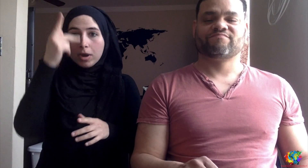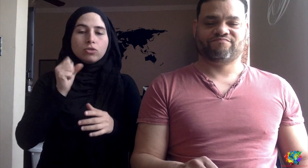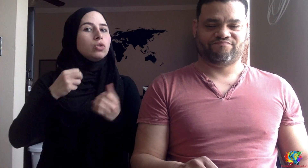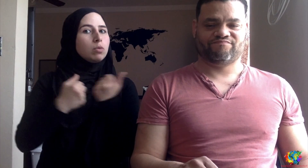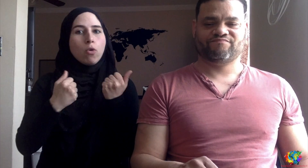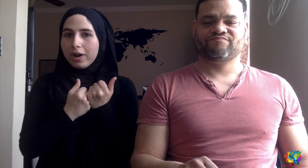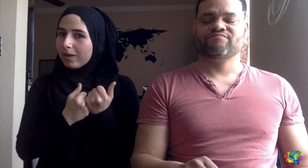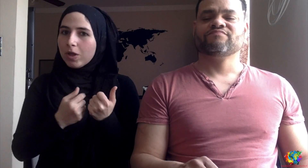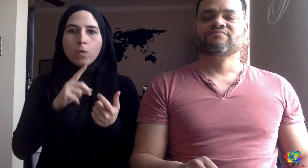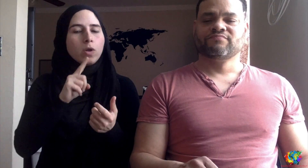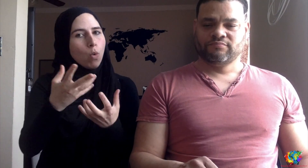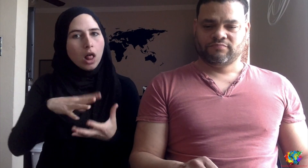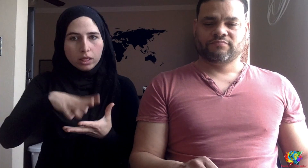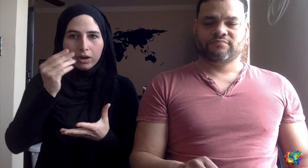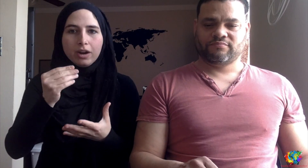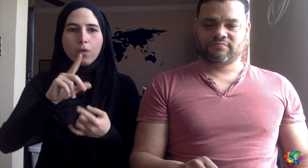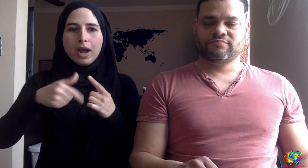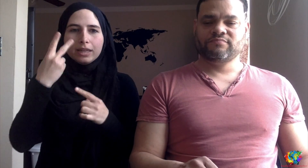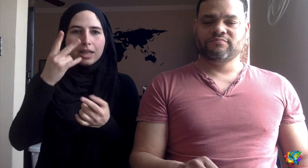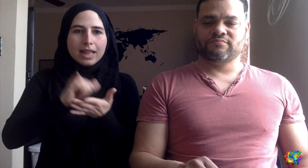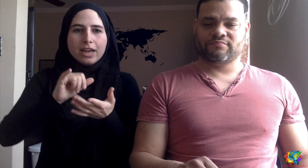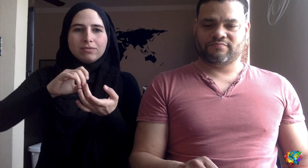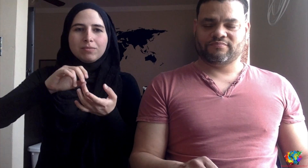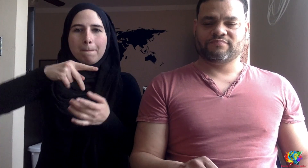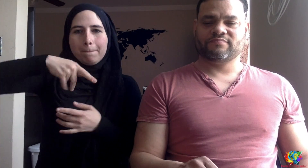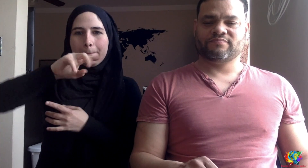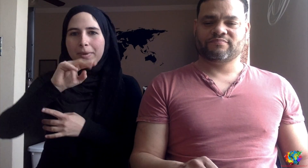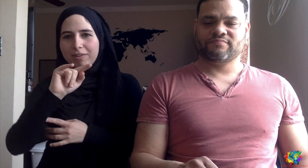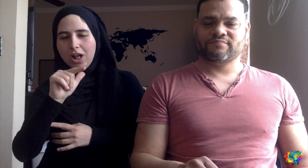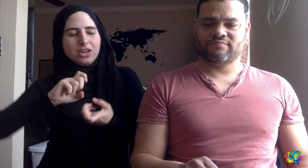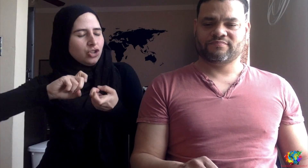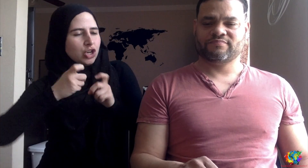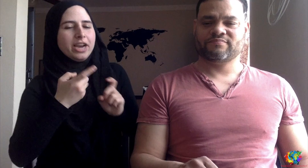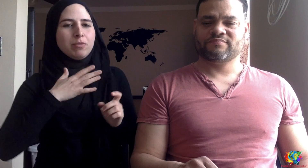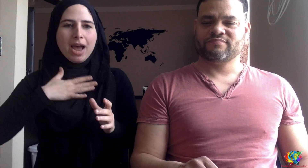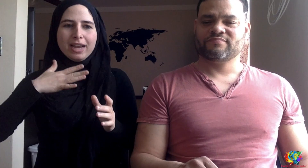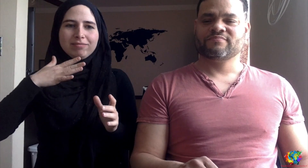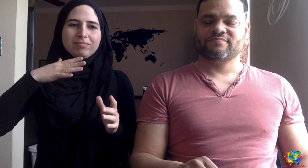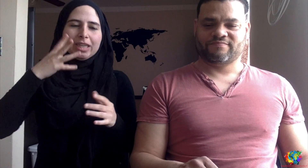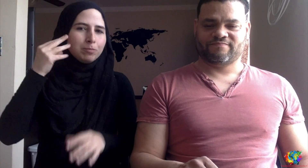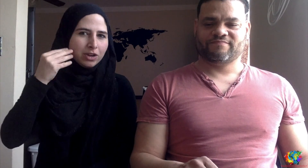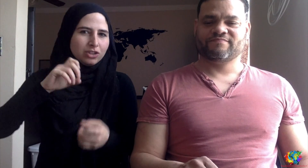Zee: Their parents were so supportive and eager to learn. When I see that, that pivotal moment changes my experience.